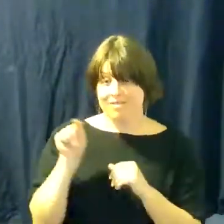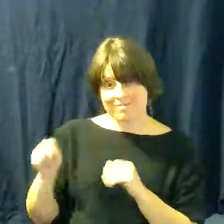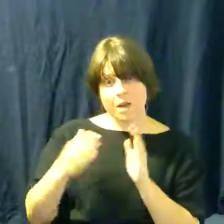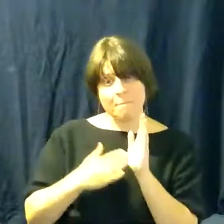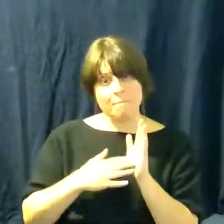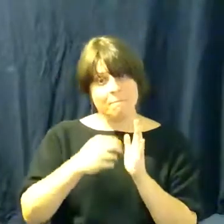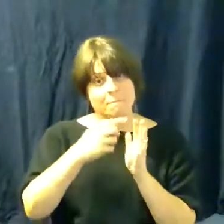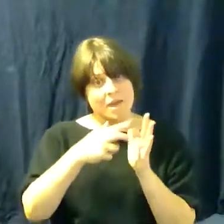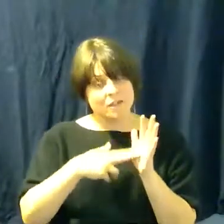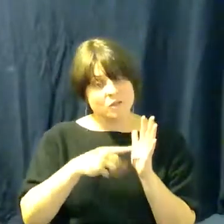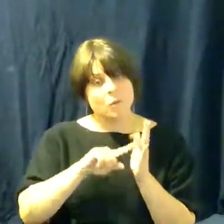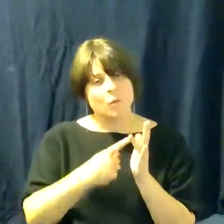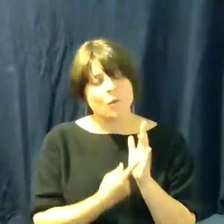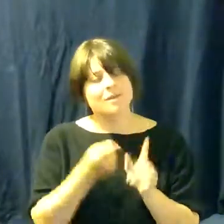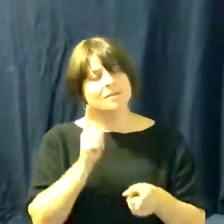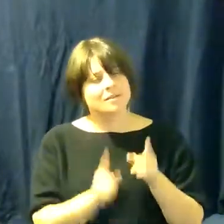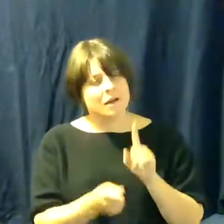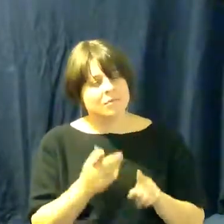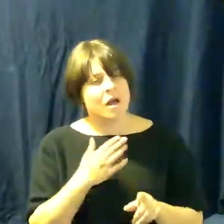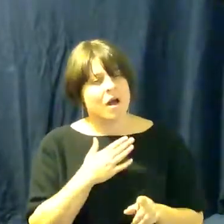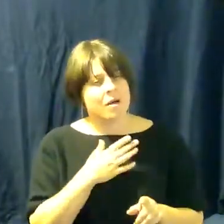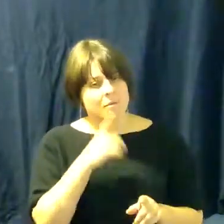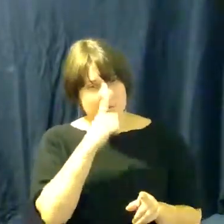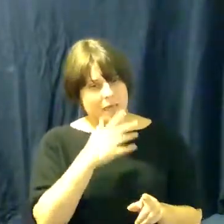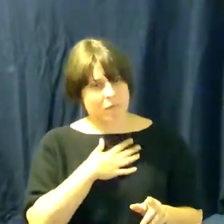, and we can match you, but we would check with you first if you were